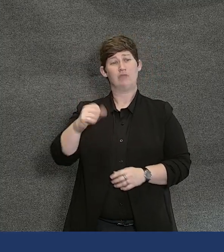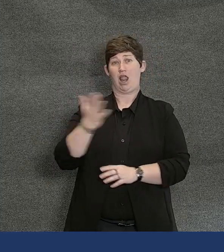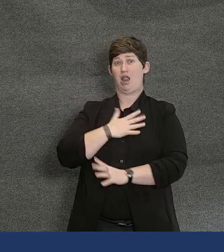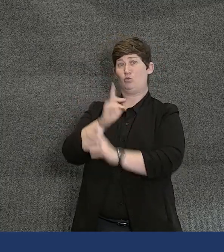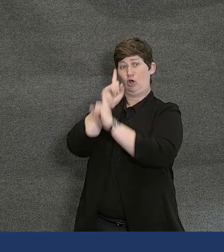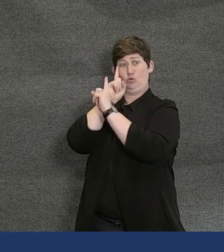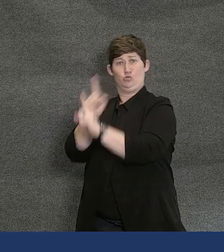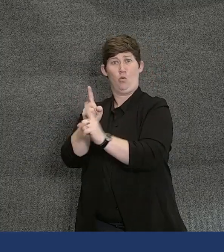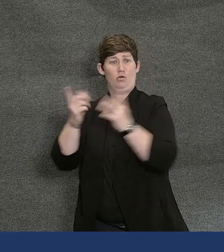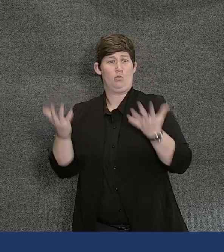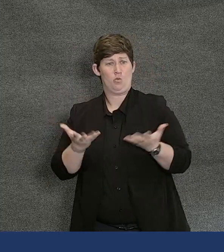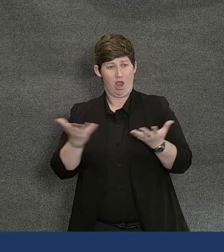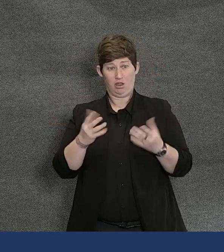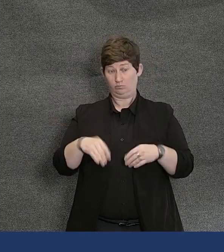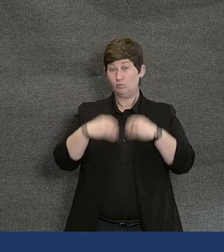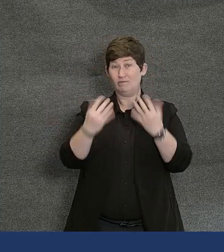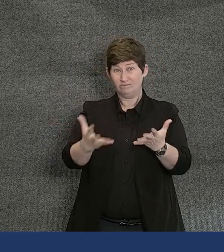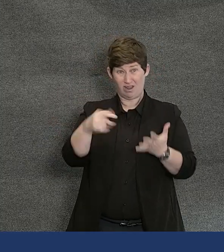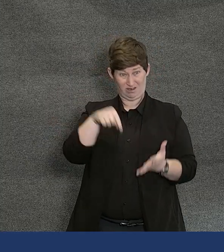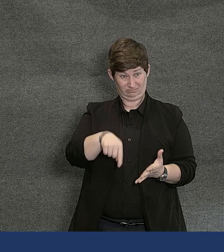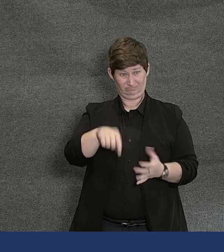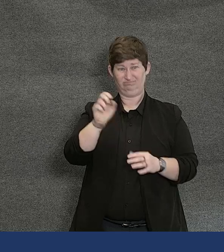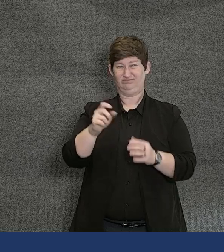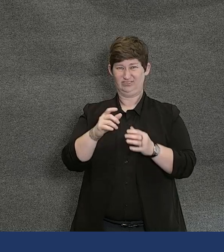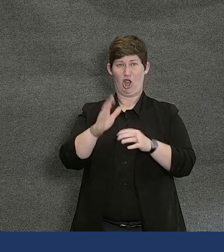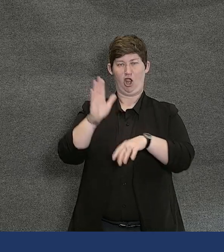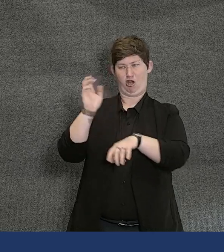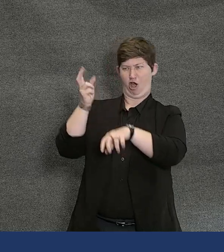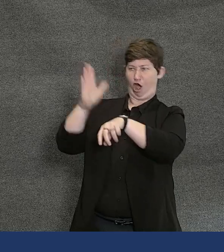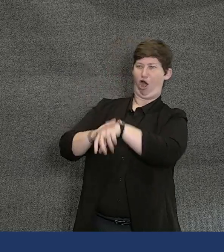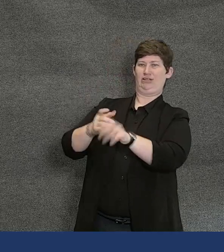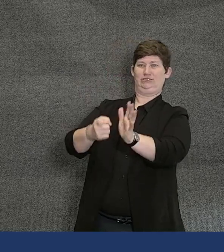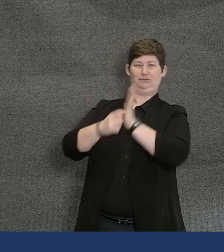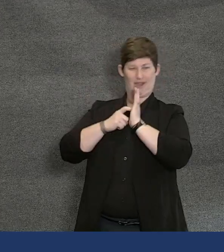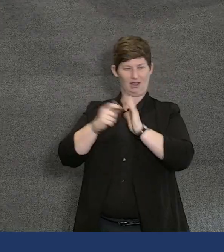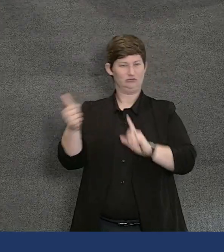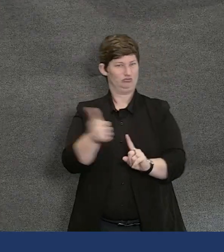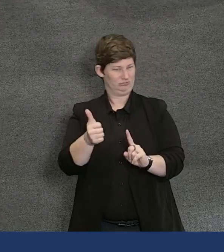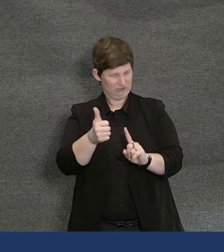this kind of on-demand transportation access mobility